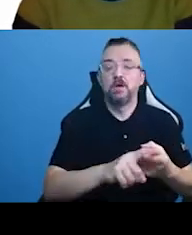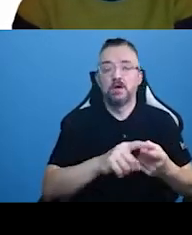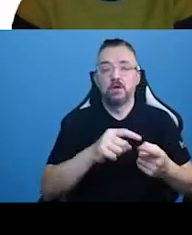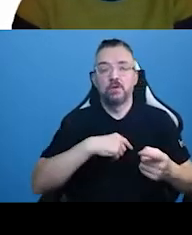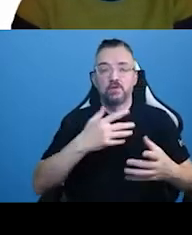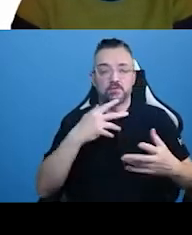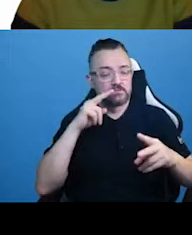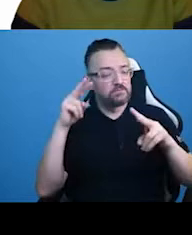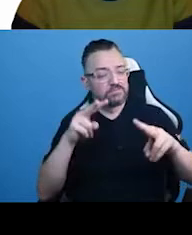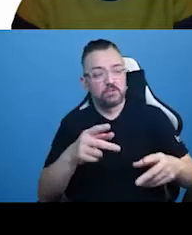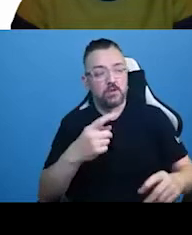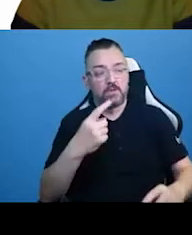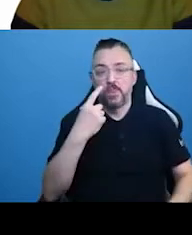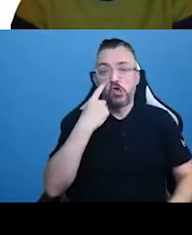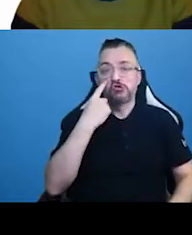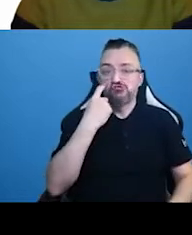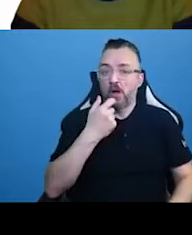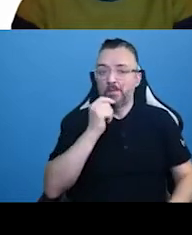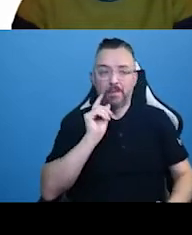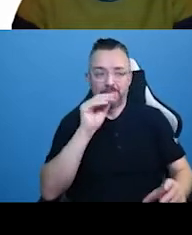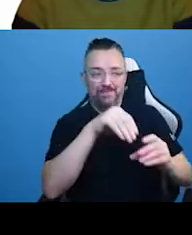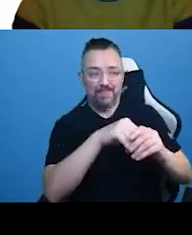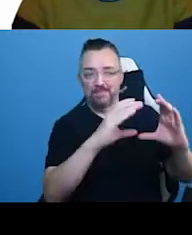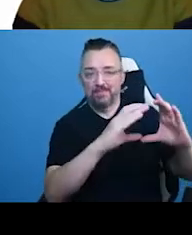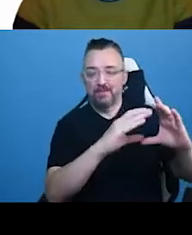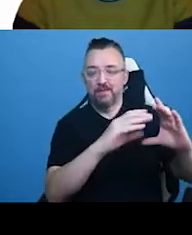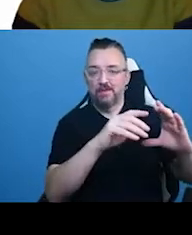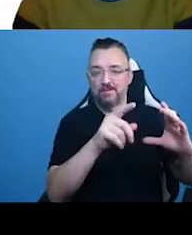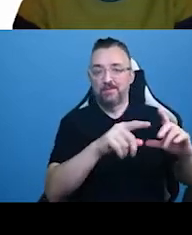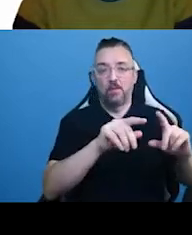can be that sixth principle that guides After the Pandemic.